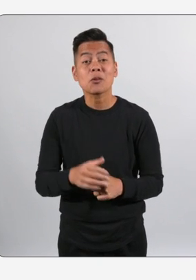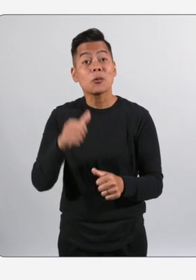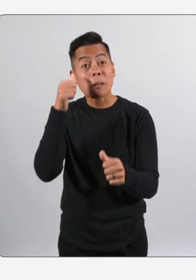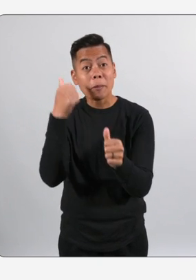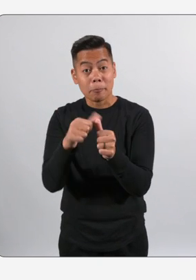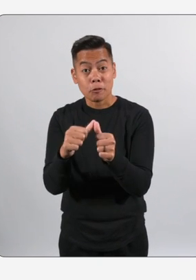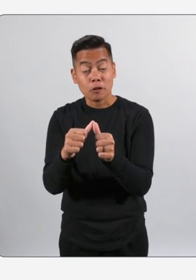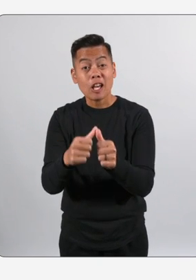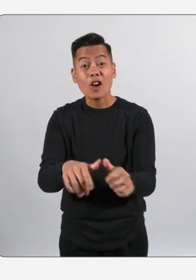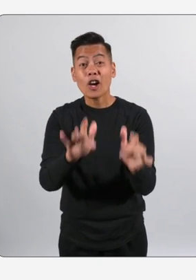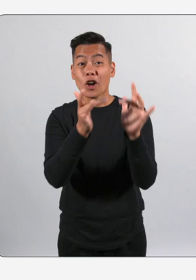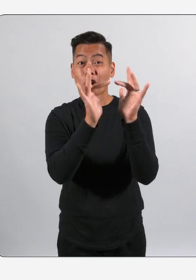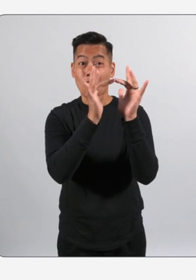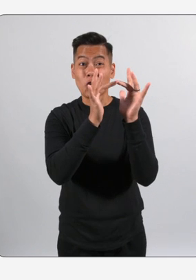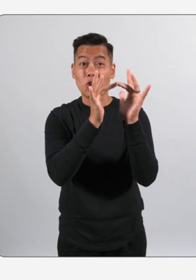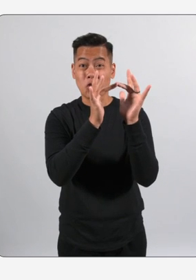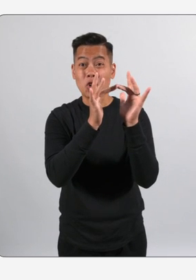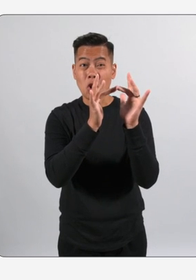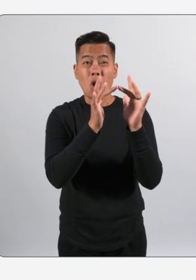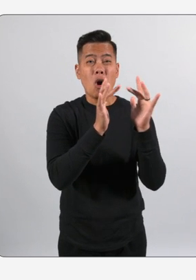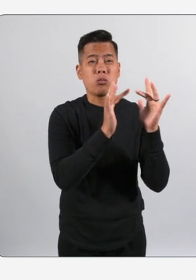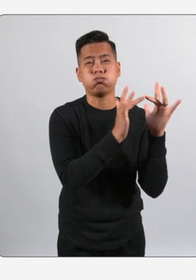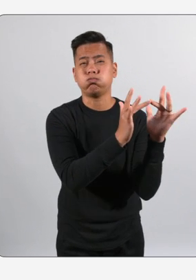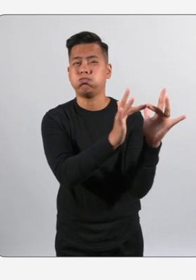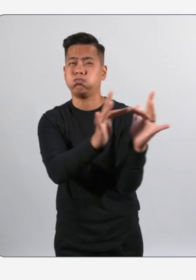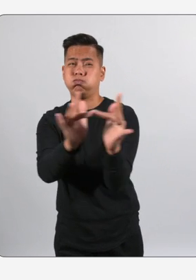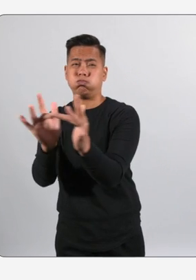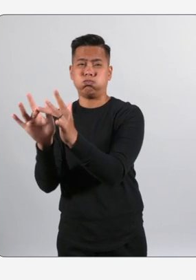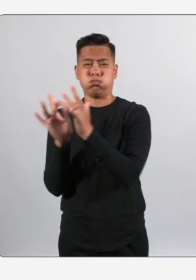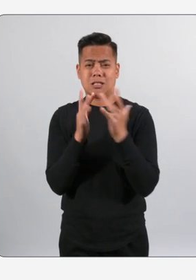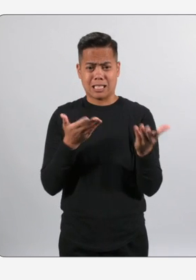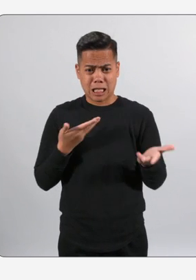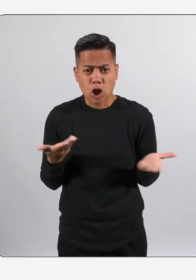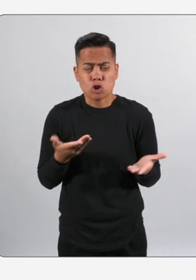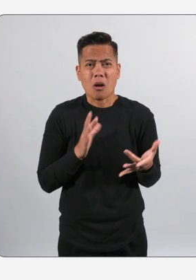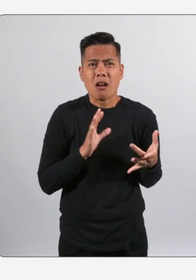when the internet brought the world online, we were there to connect people with each other,